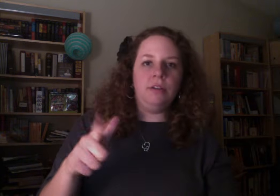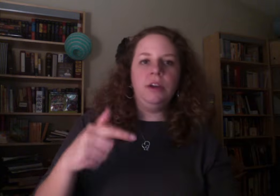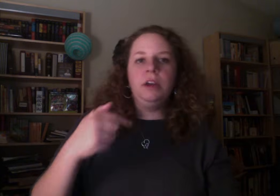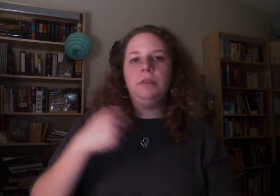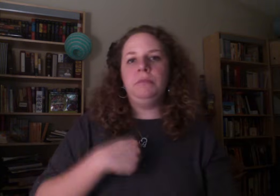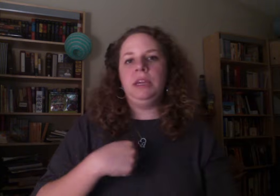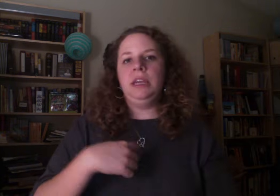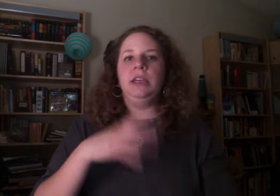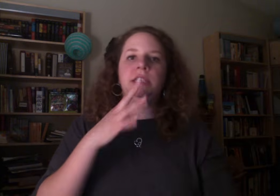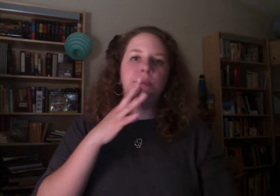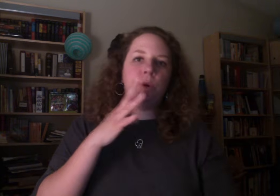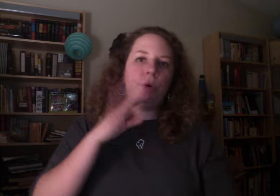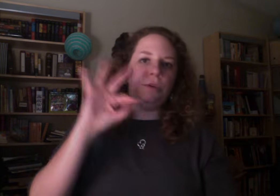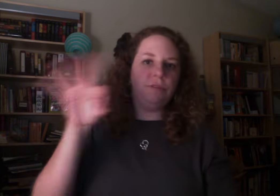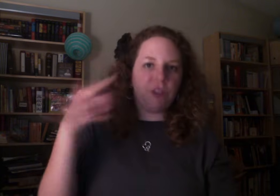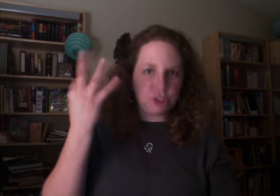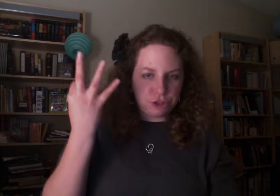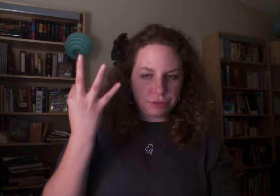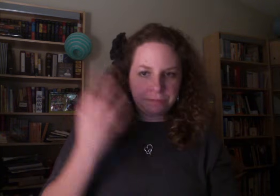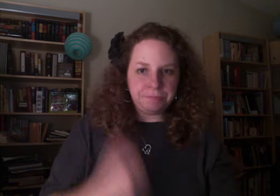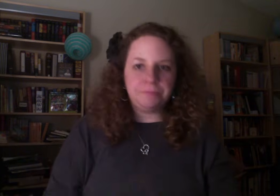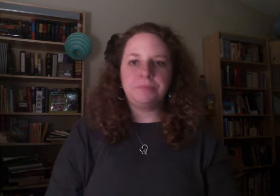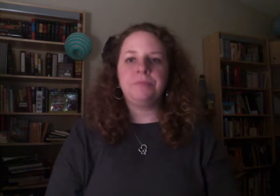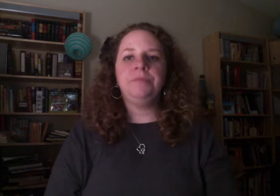"ME SPOKE FRENCH."